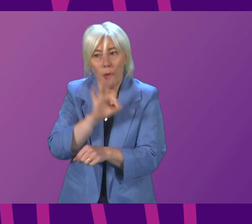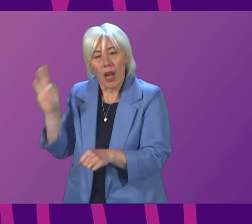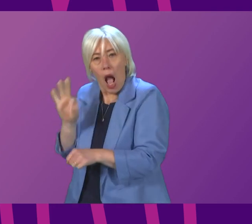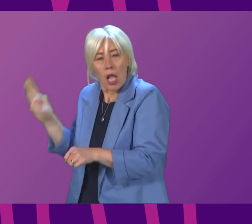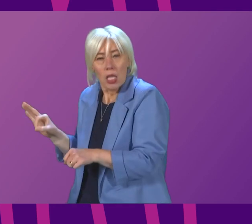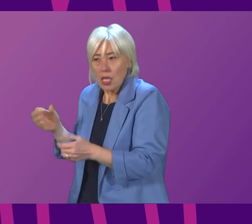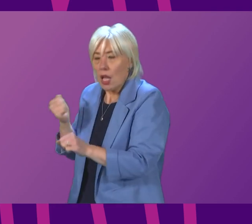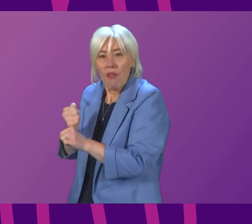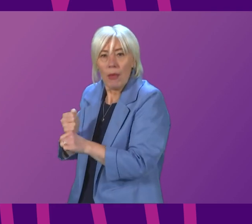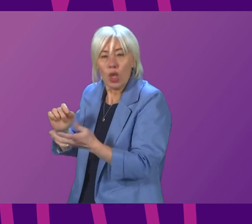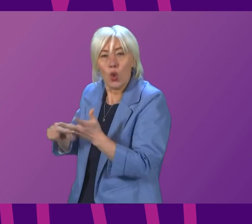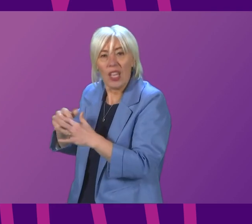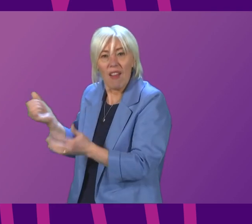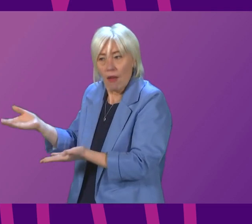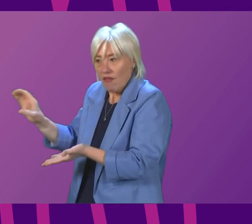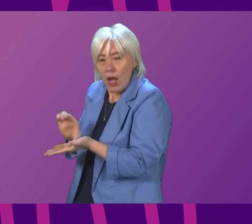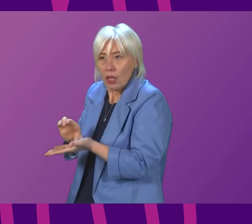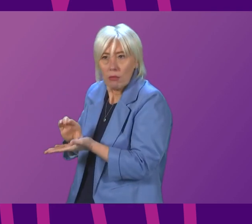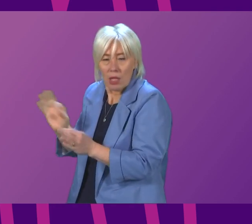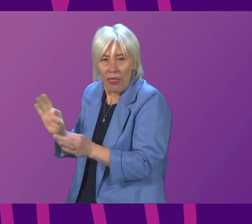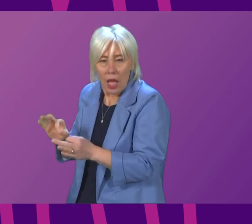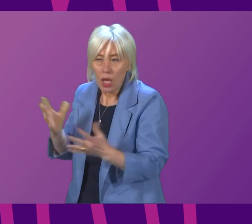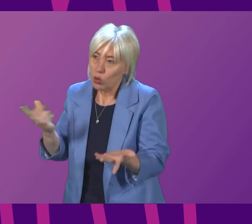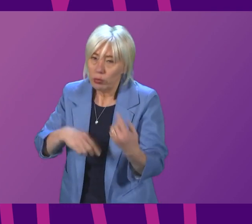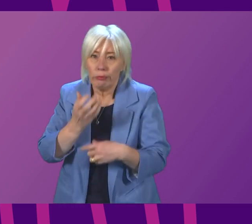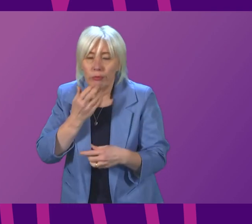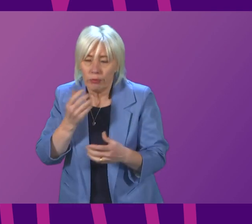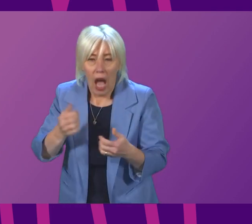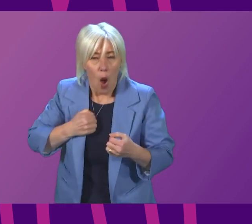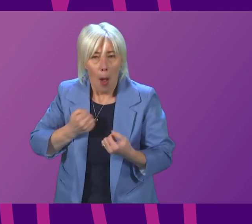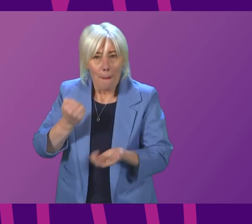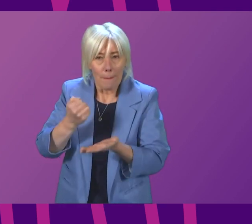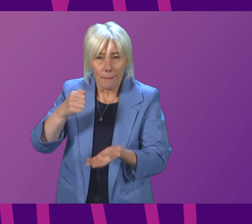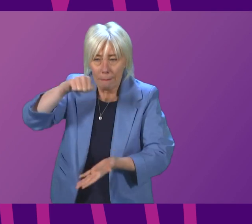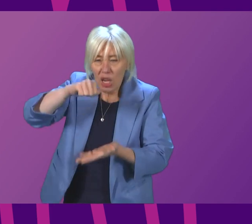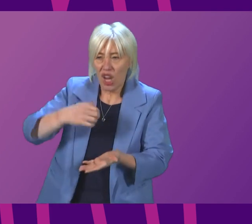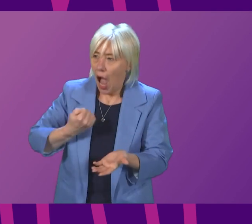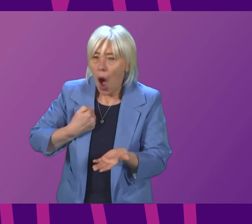We managed to find, within our own resources, additional money, so that we can get extra